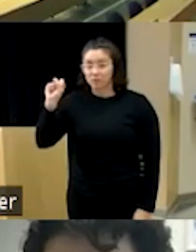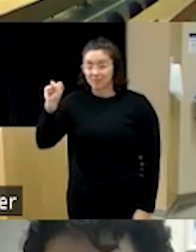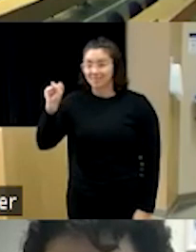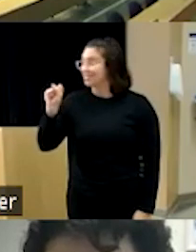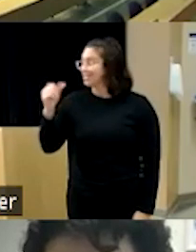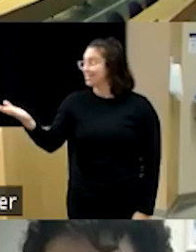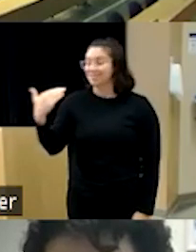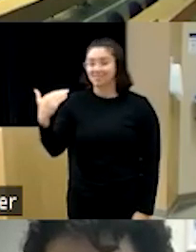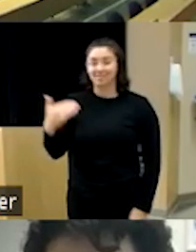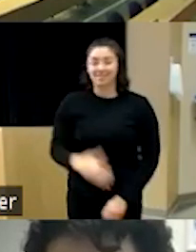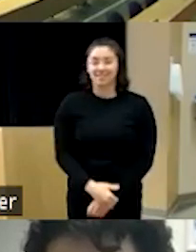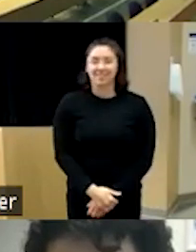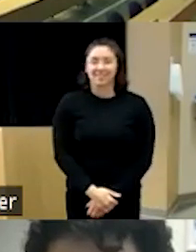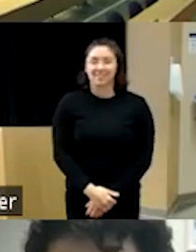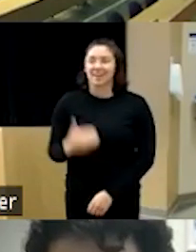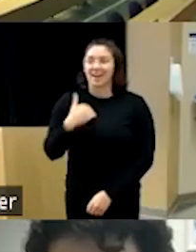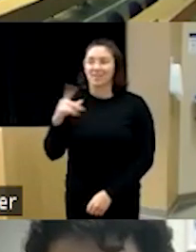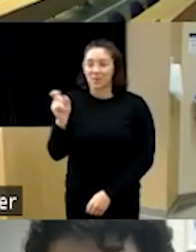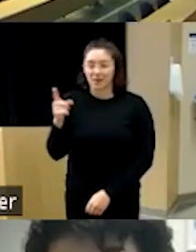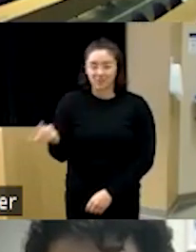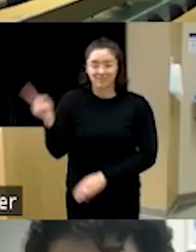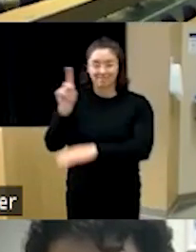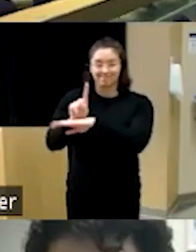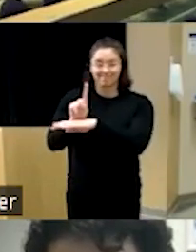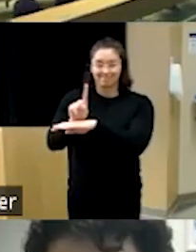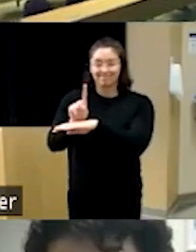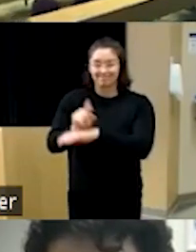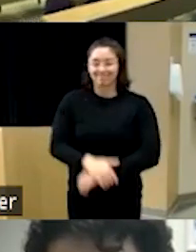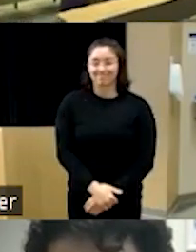say have a minute to get a question but here's Dr Nichols is reading we have a couple online as well